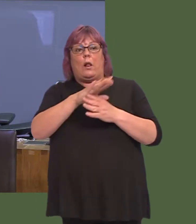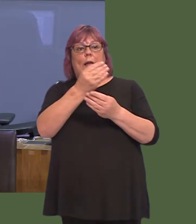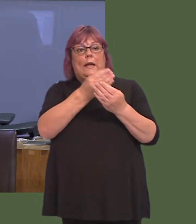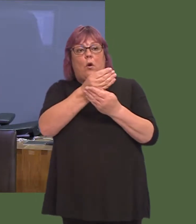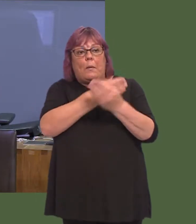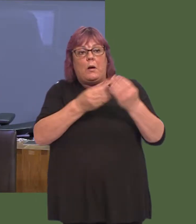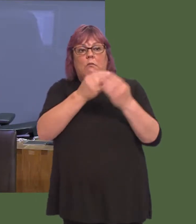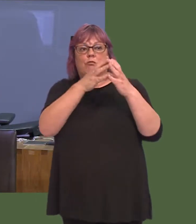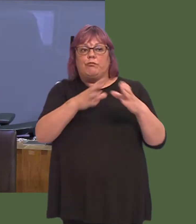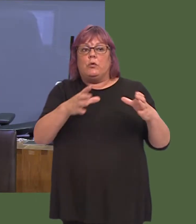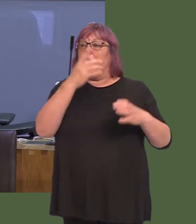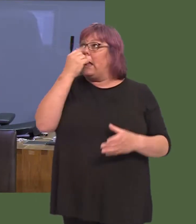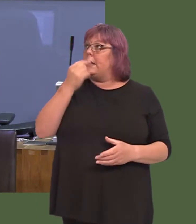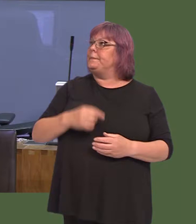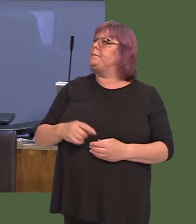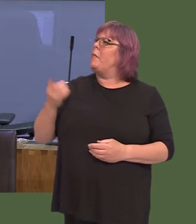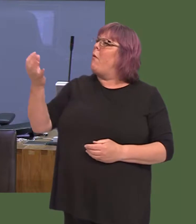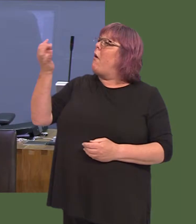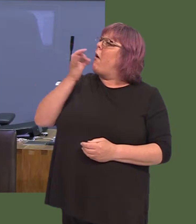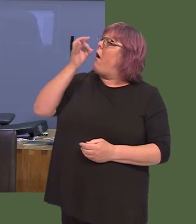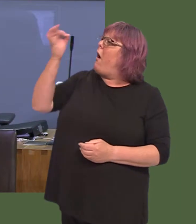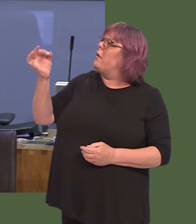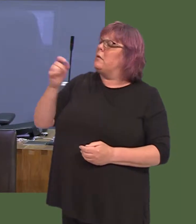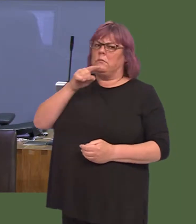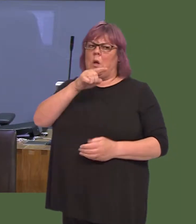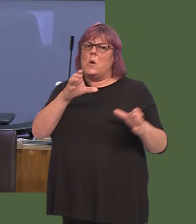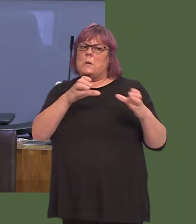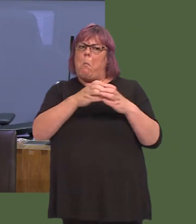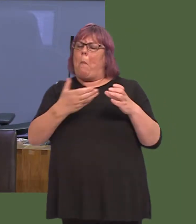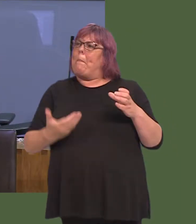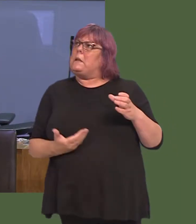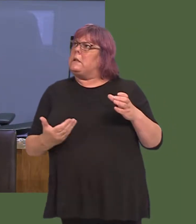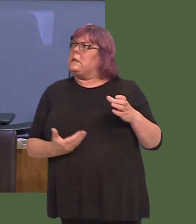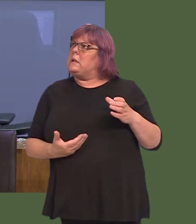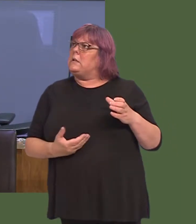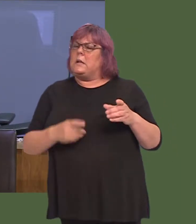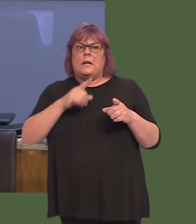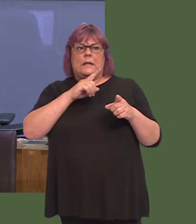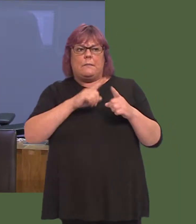So, can you tell us what the Welsh Government is doing to ensure that small businesses,